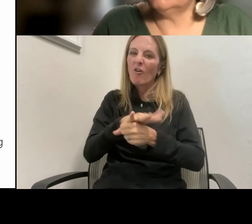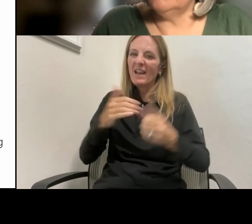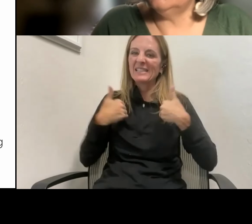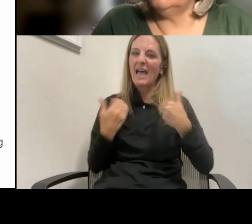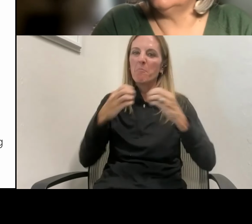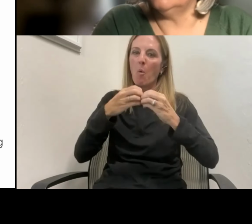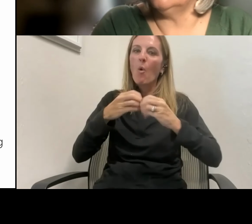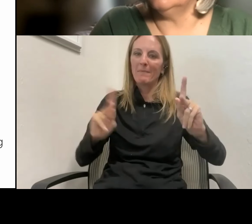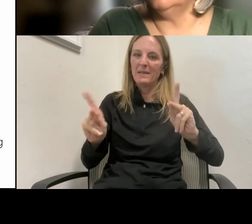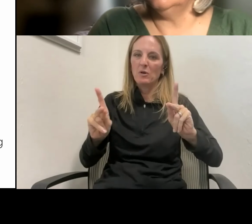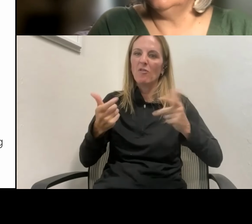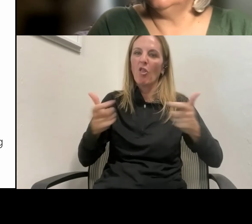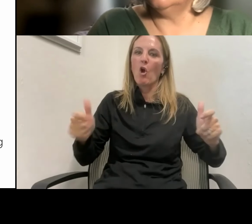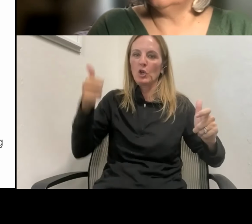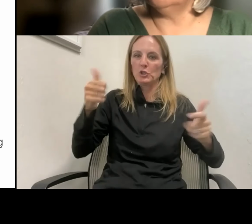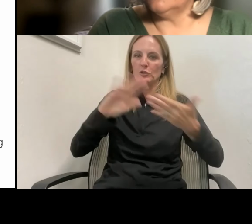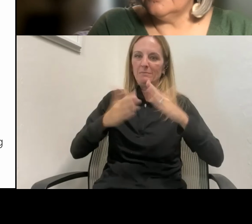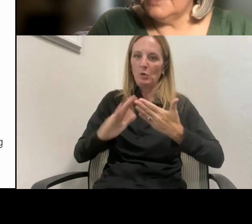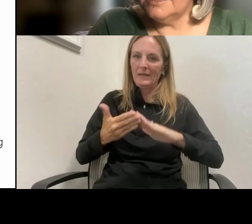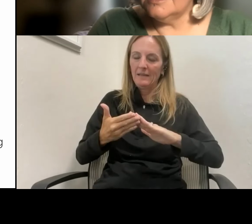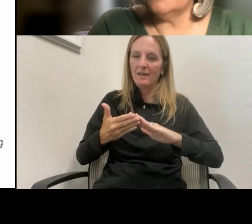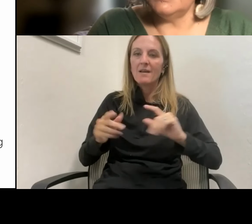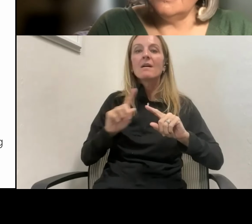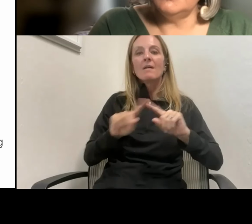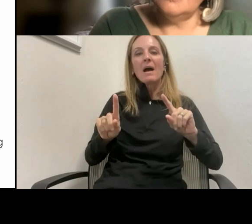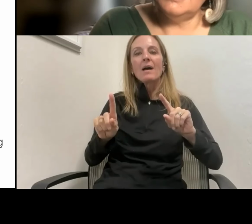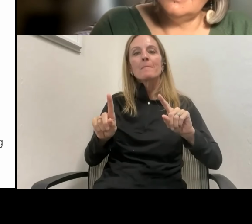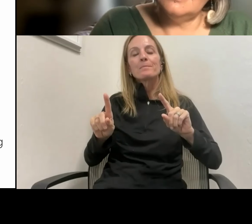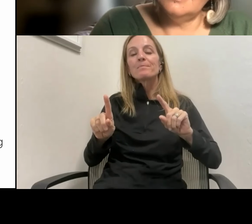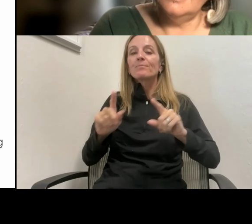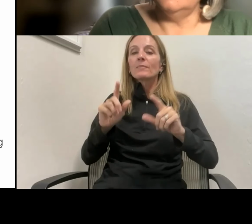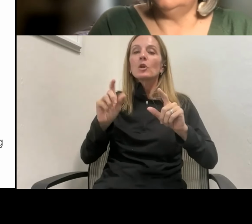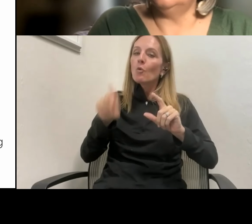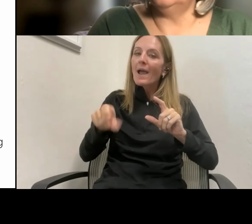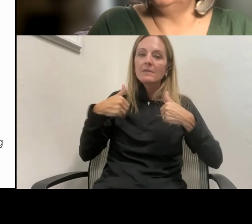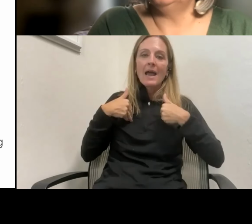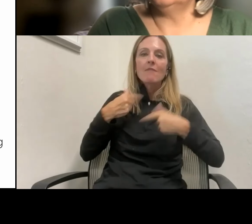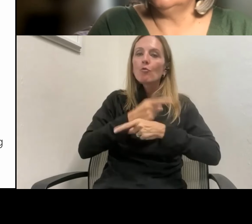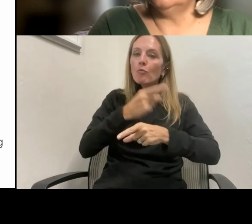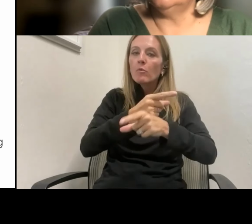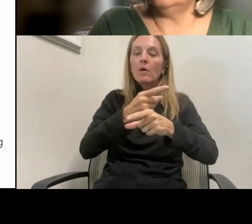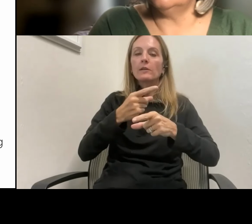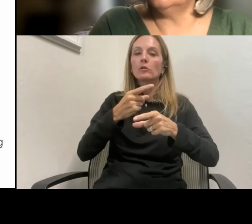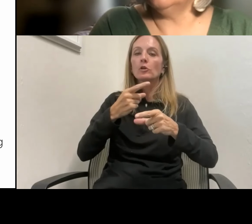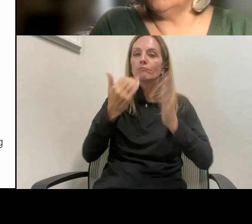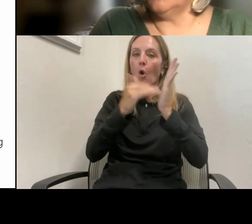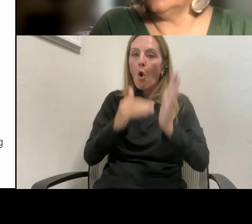to move together and so regular meetings, meeting meeting meeting is so important.